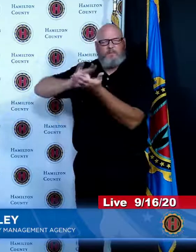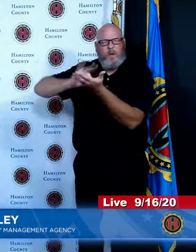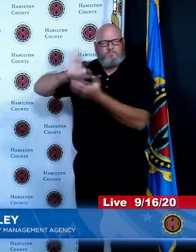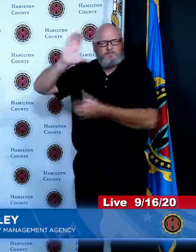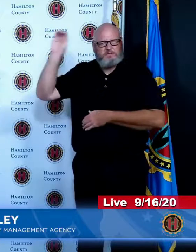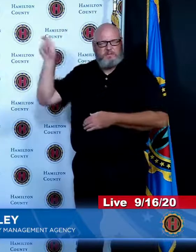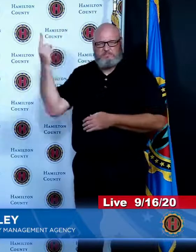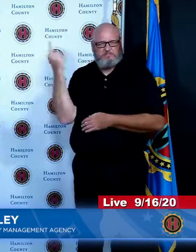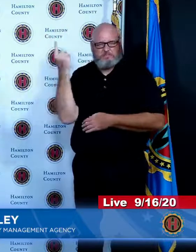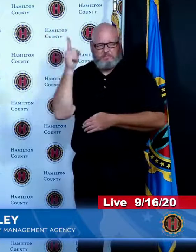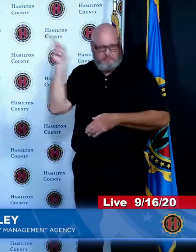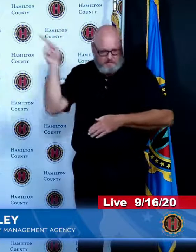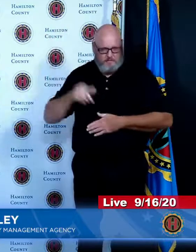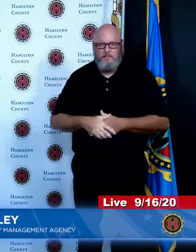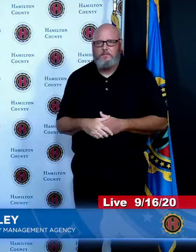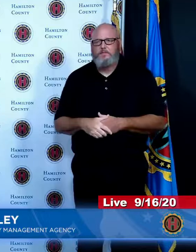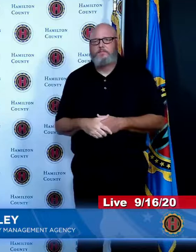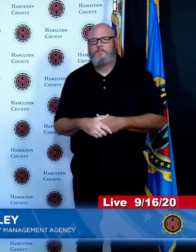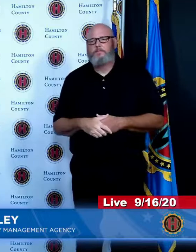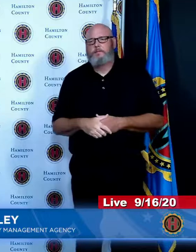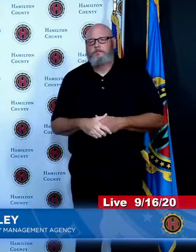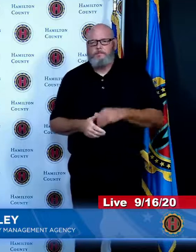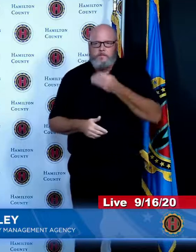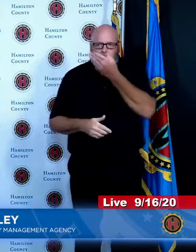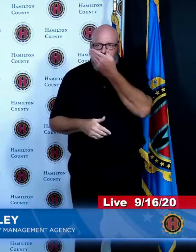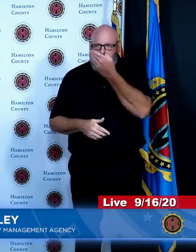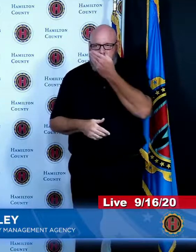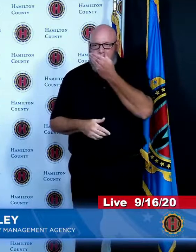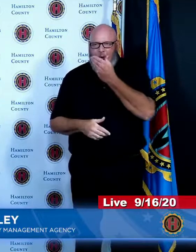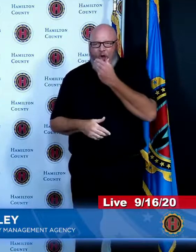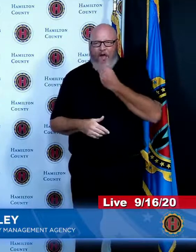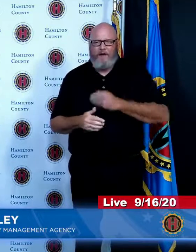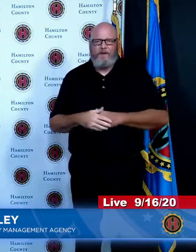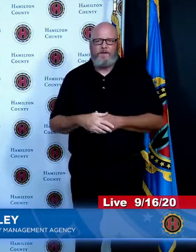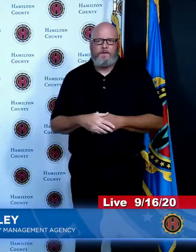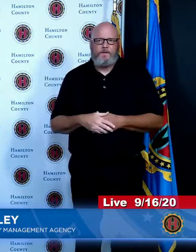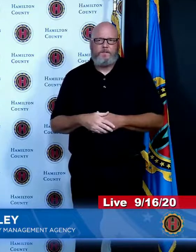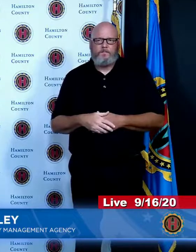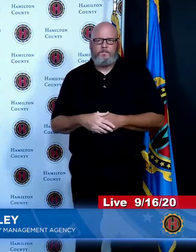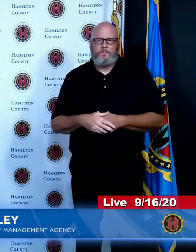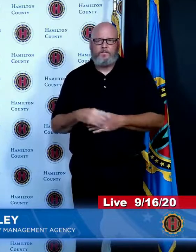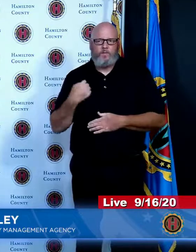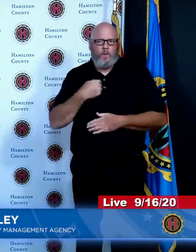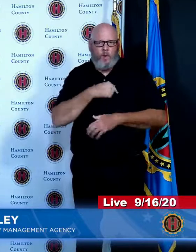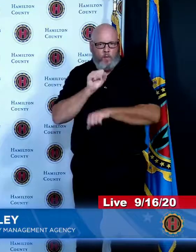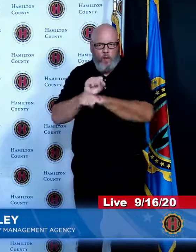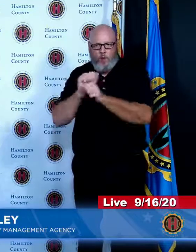identifying what would be needed do we need to go ahead and either lease that space or install that space in our own